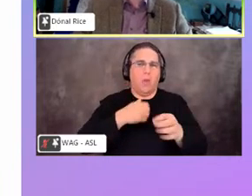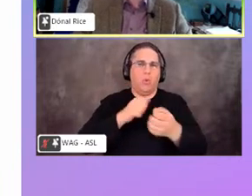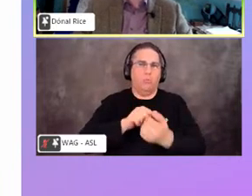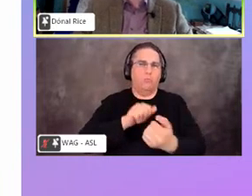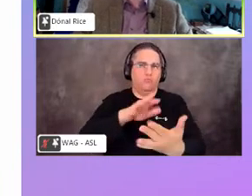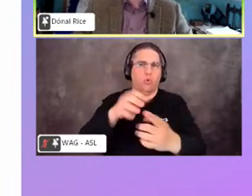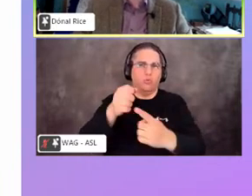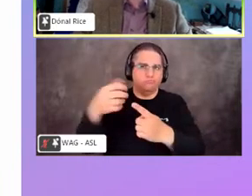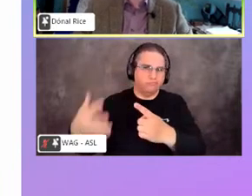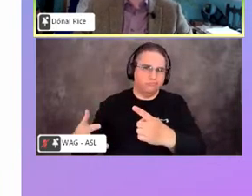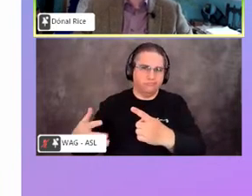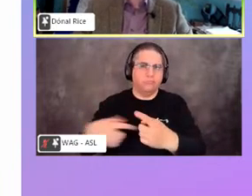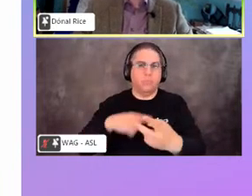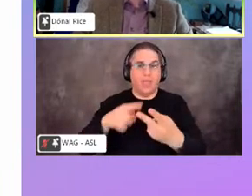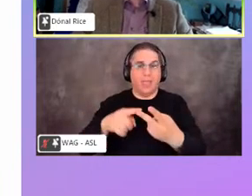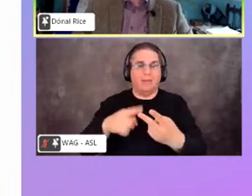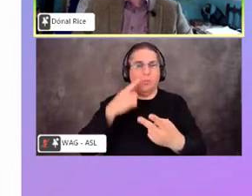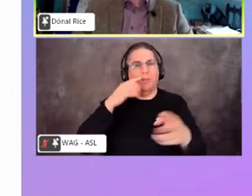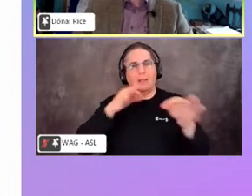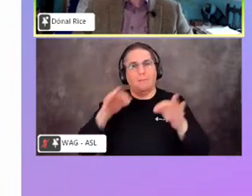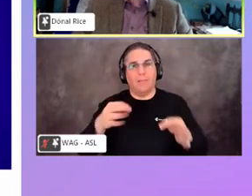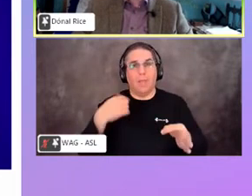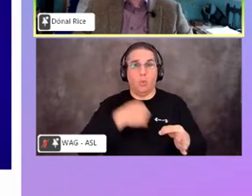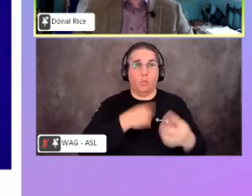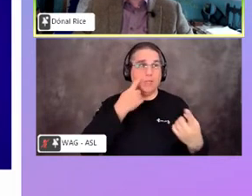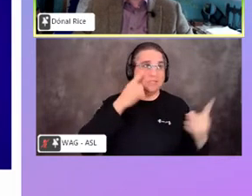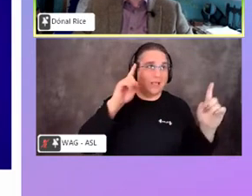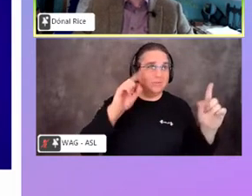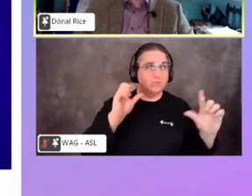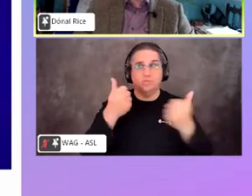and for EU member states. I'll talk about our role in India as